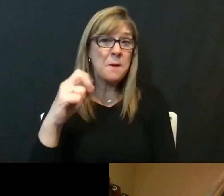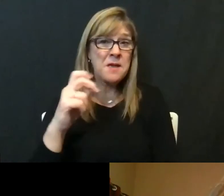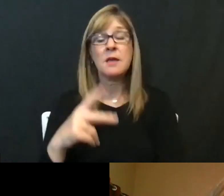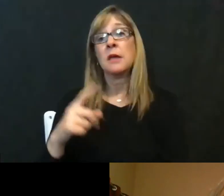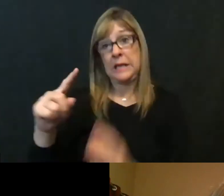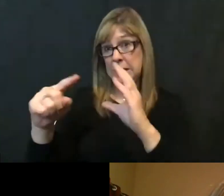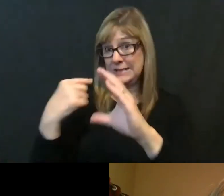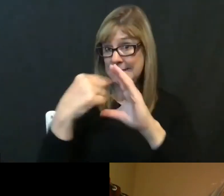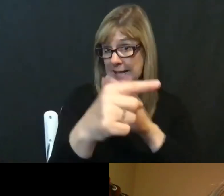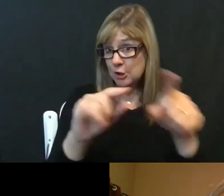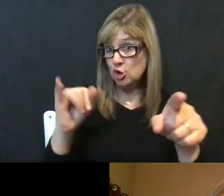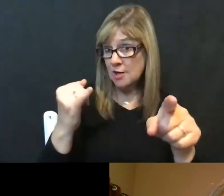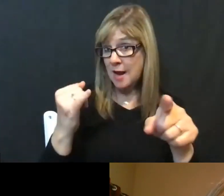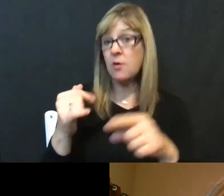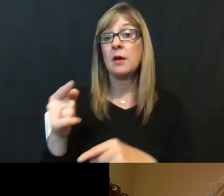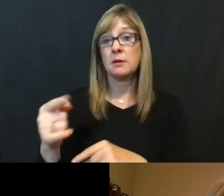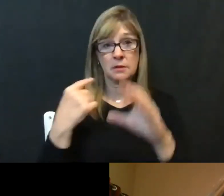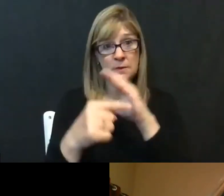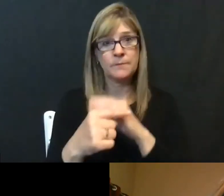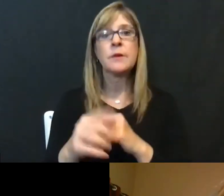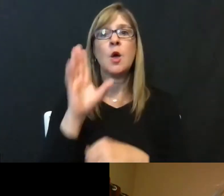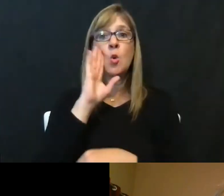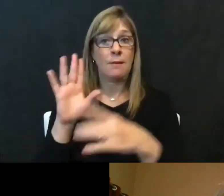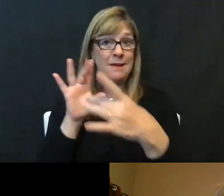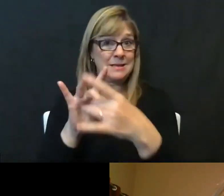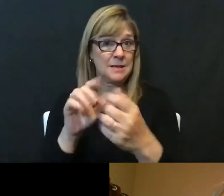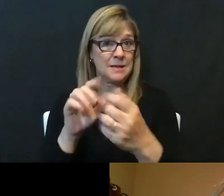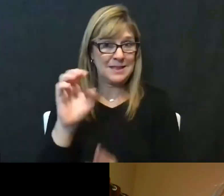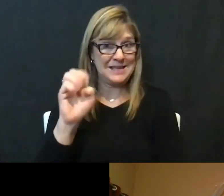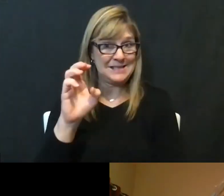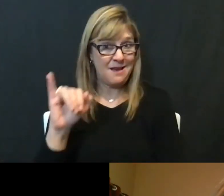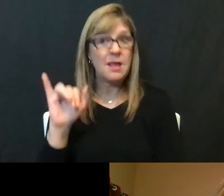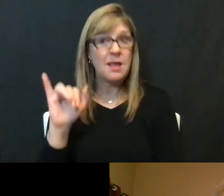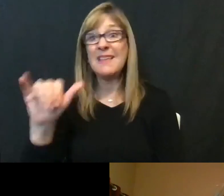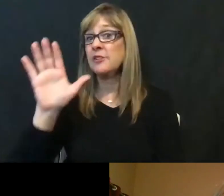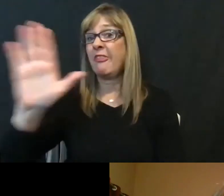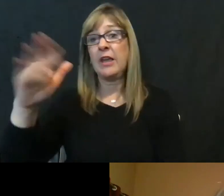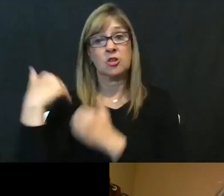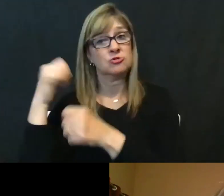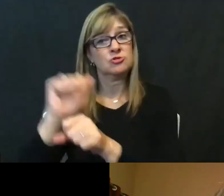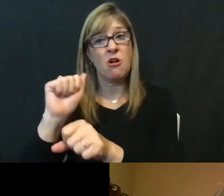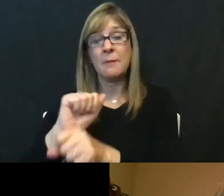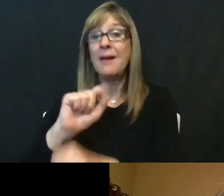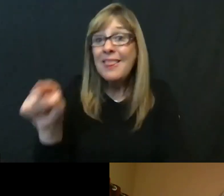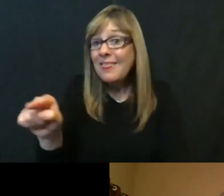let's get you connected with ECI because that is their job. They only work with children